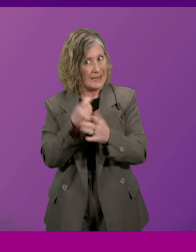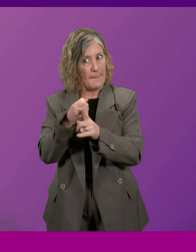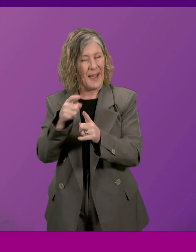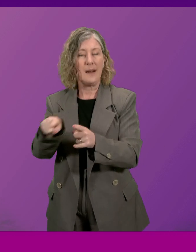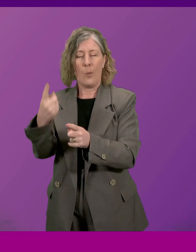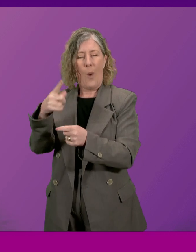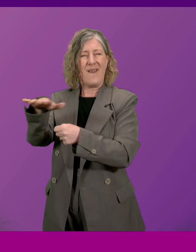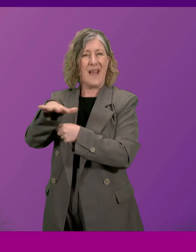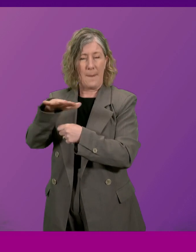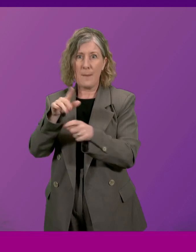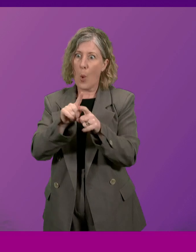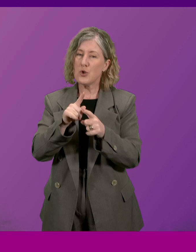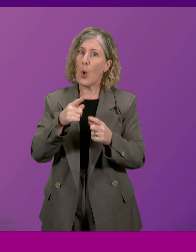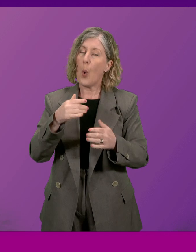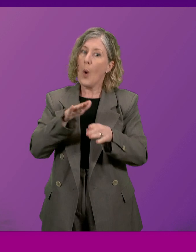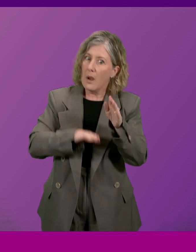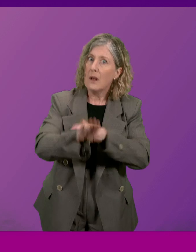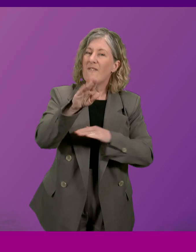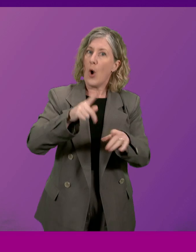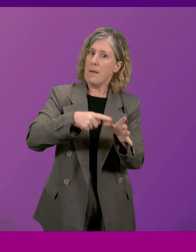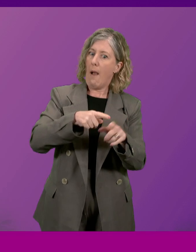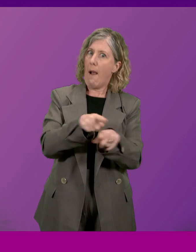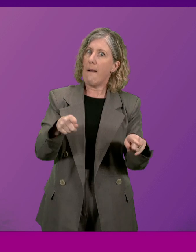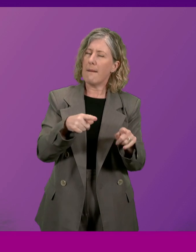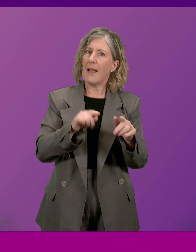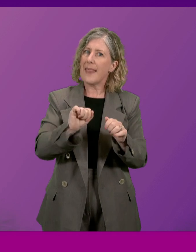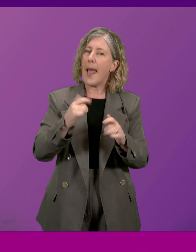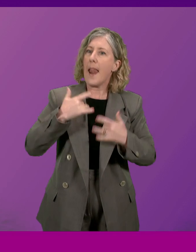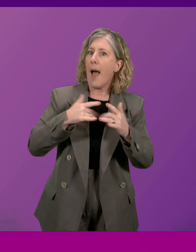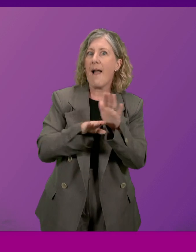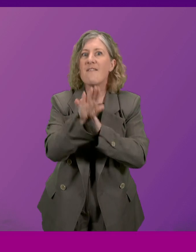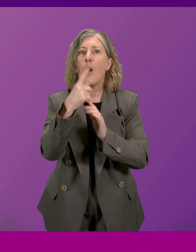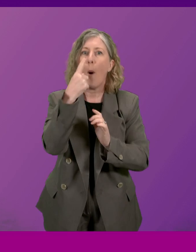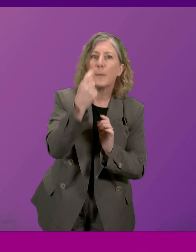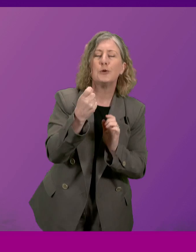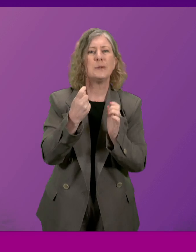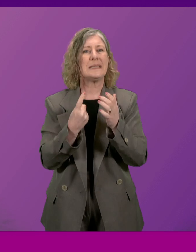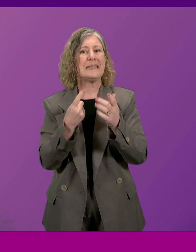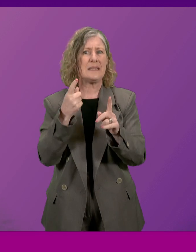life chances and outcomes of our young people? How can the Government be proud of its record?